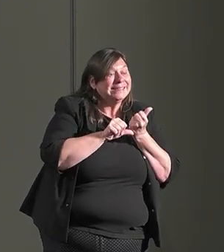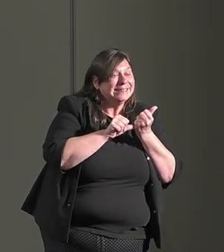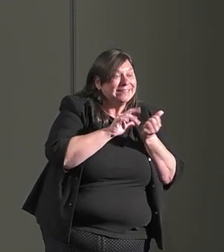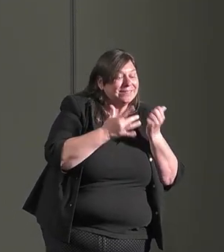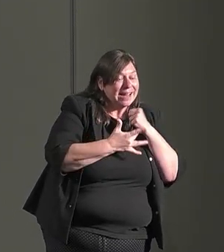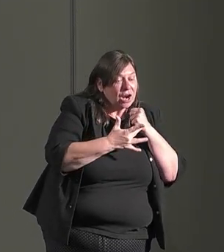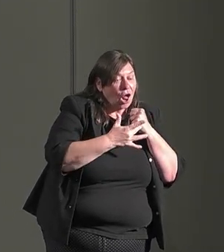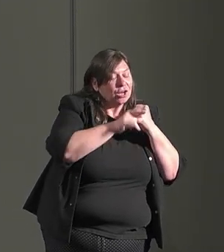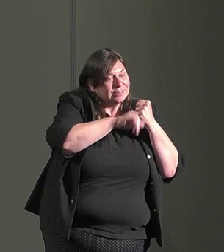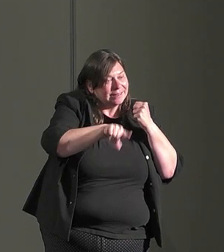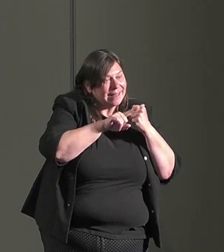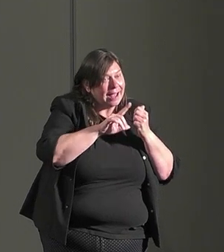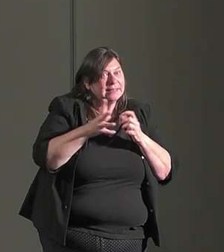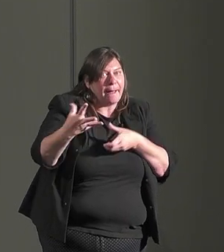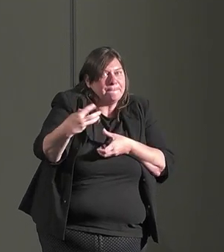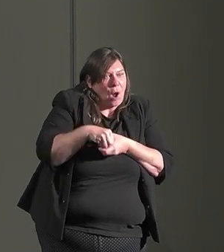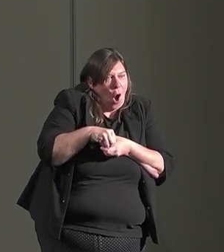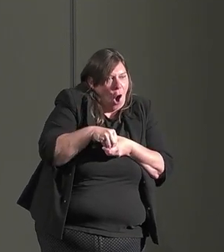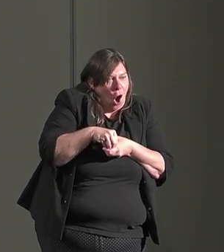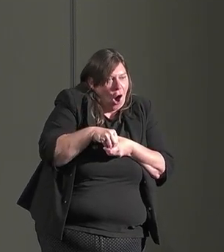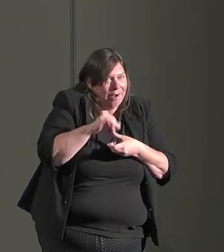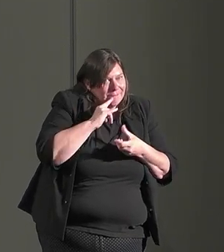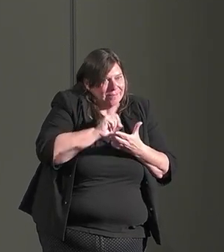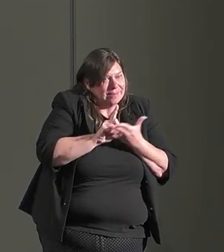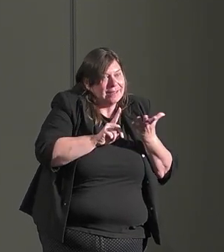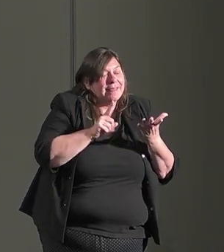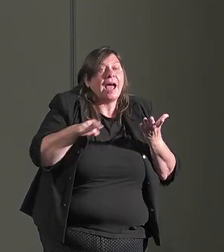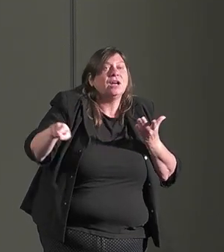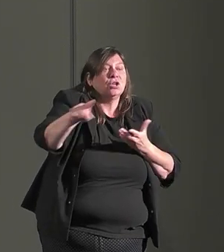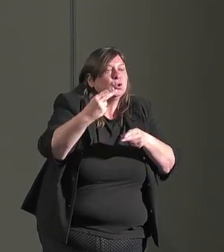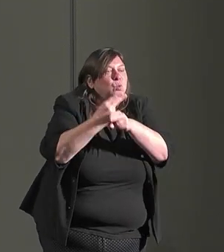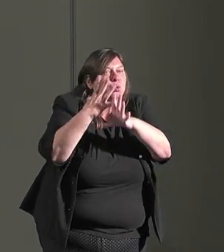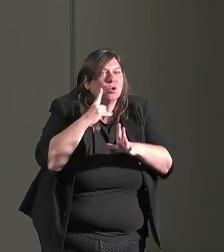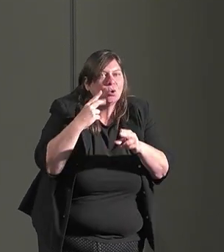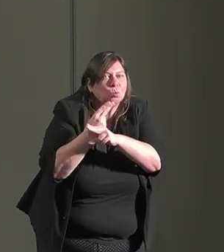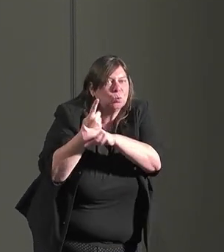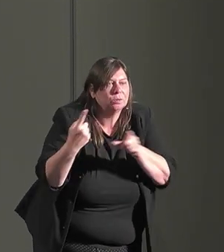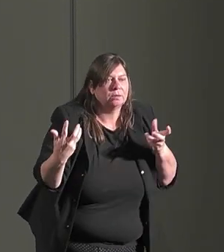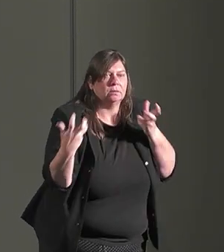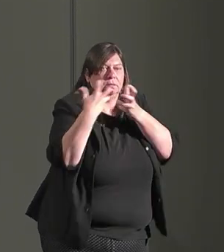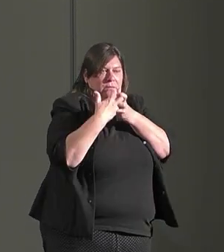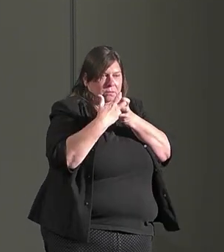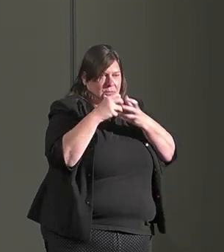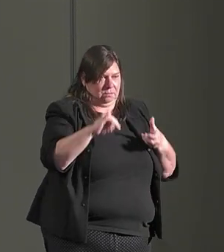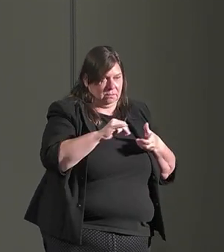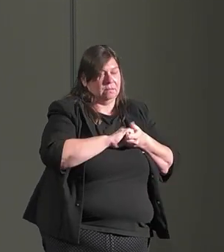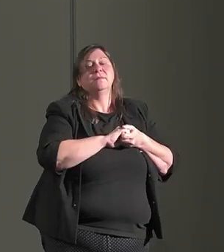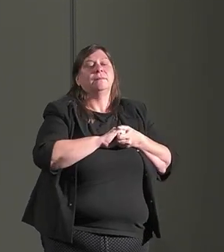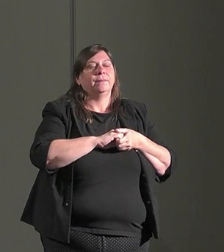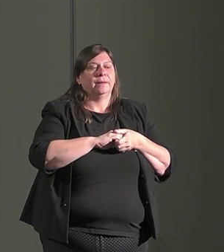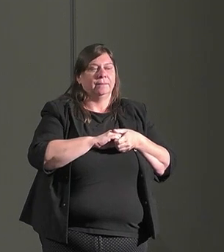process. Make sure we test it against the things in the market users are using. Debt, provides us